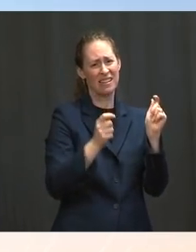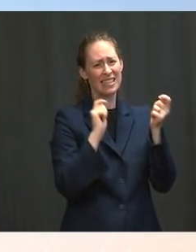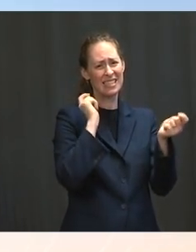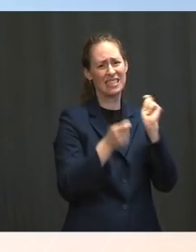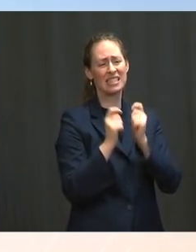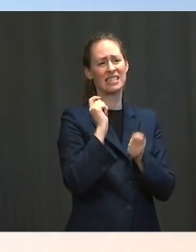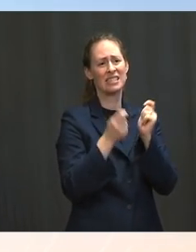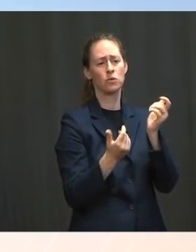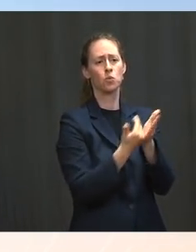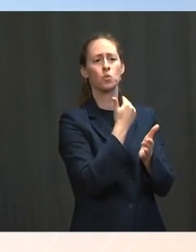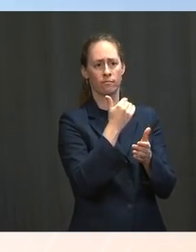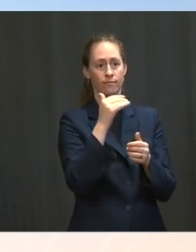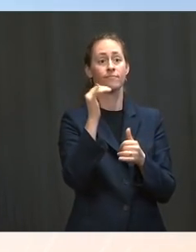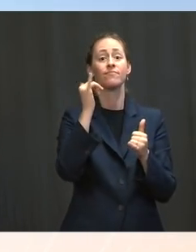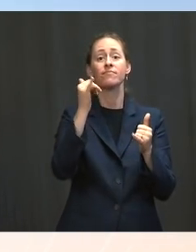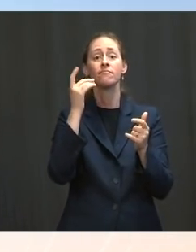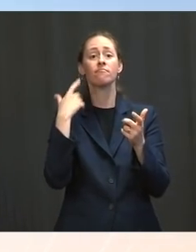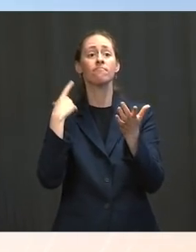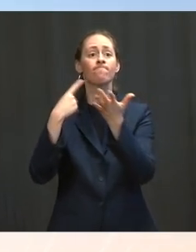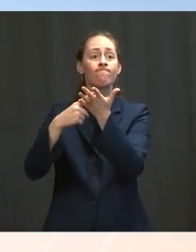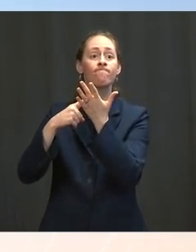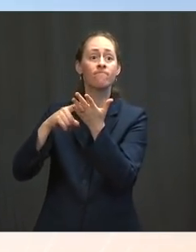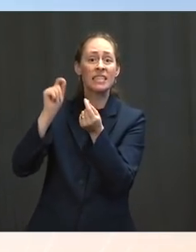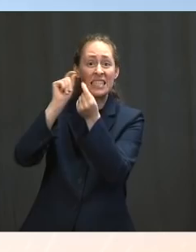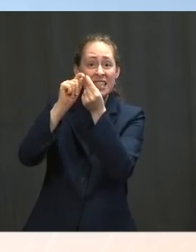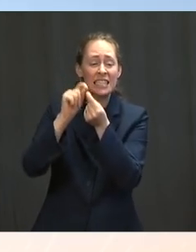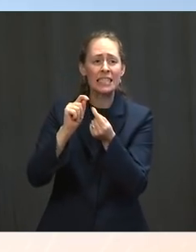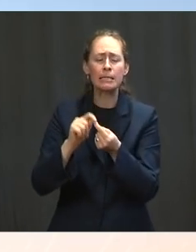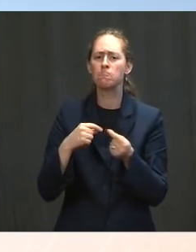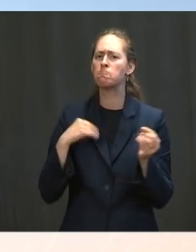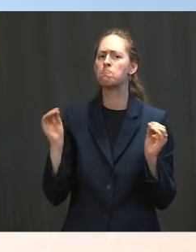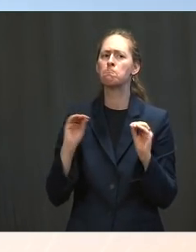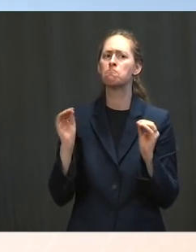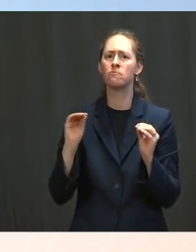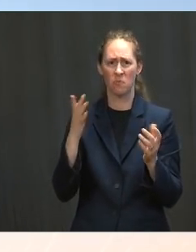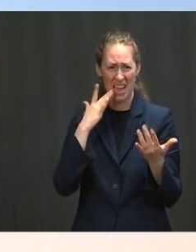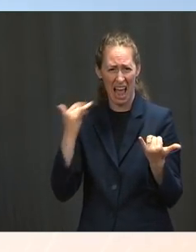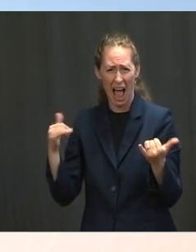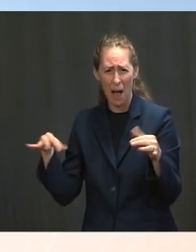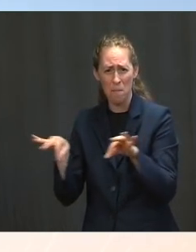I just don't have anything to read out for you. The Press: Is this important, at this moment, especially to strengthen the nation's oldest